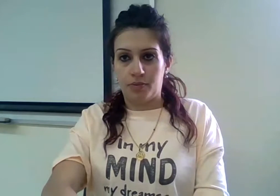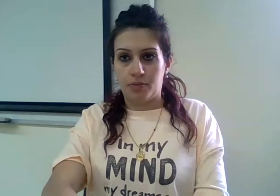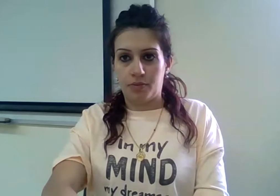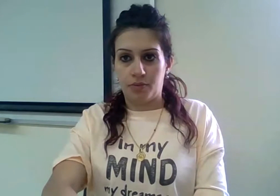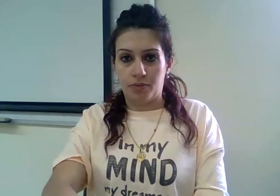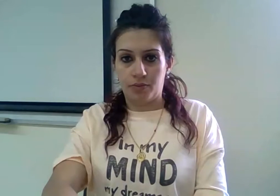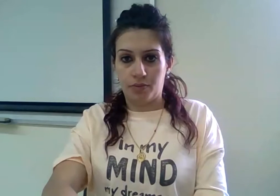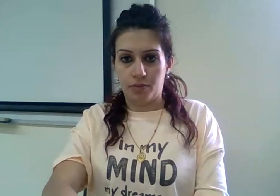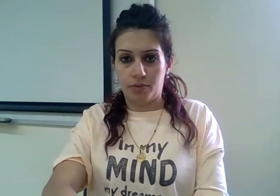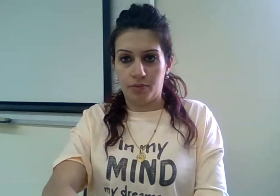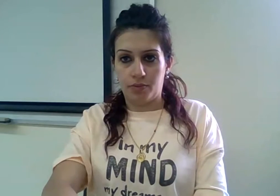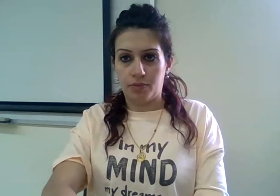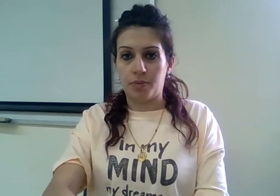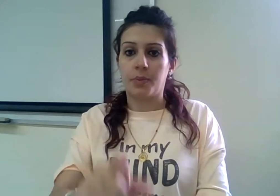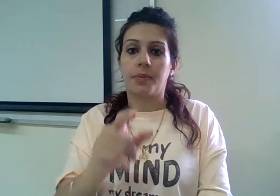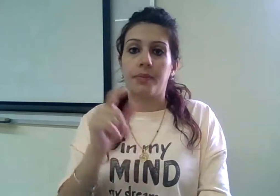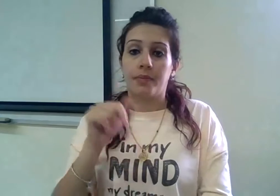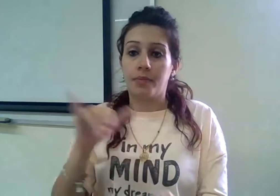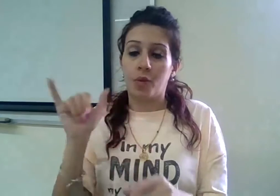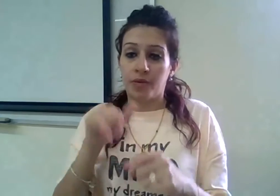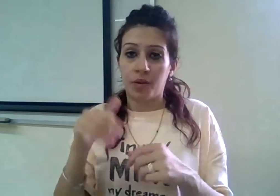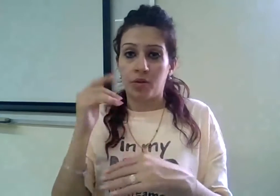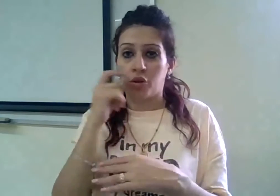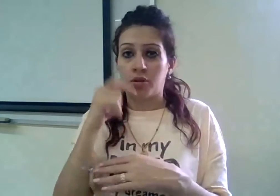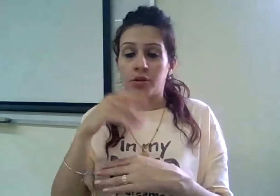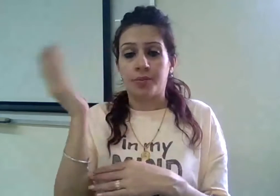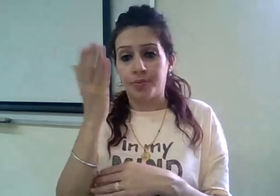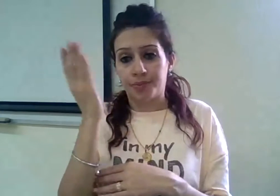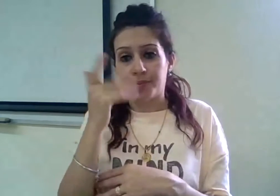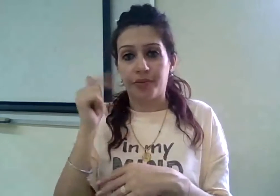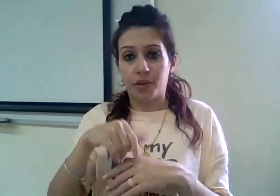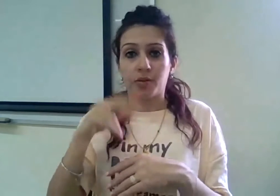that audio and video function for the participants are switched off.